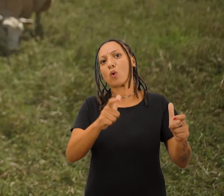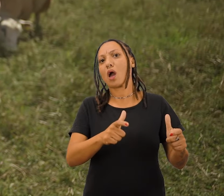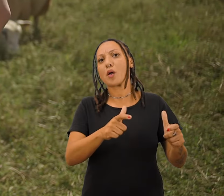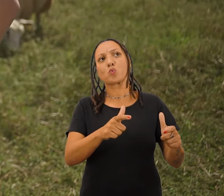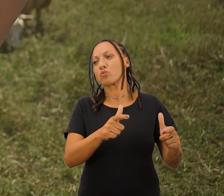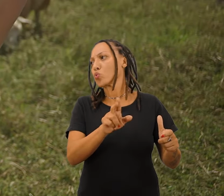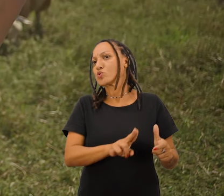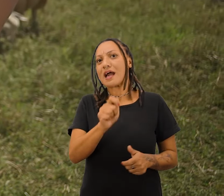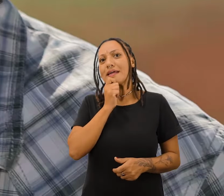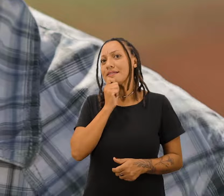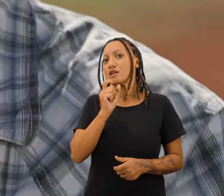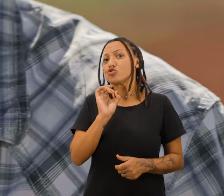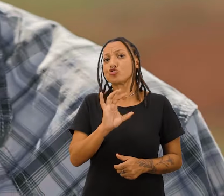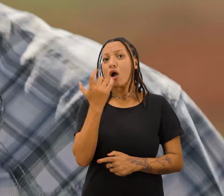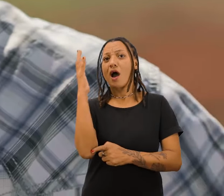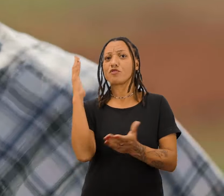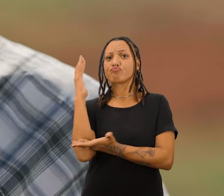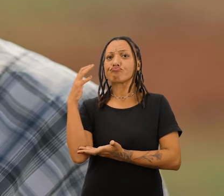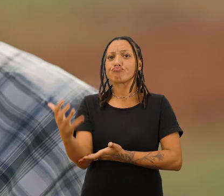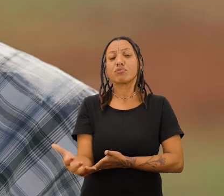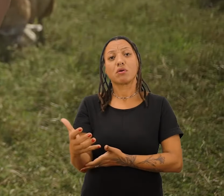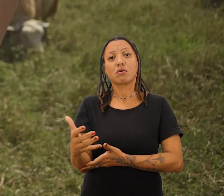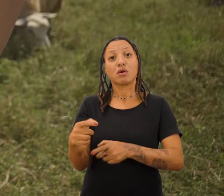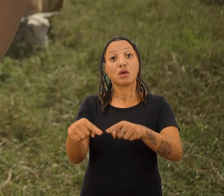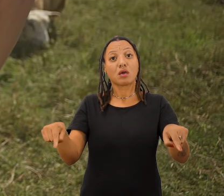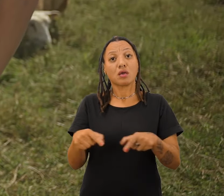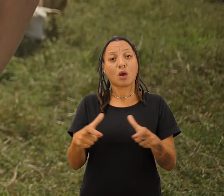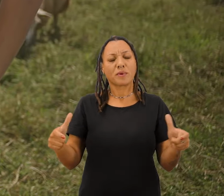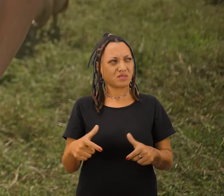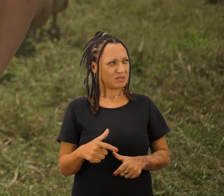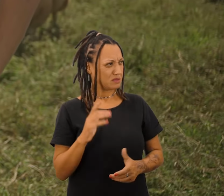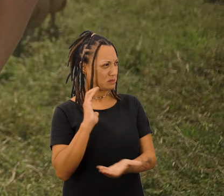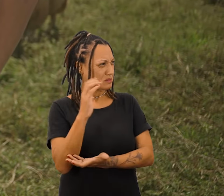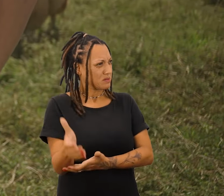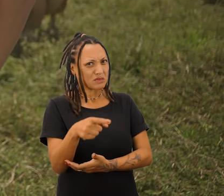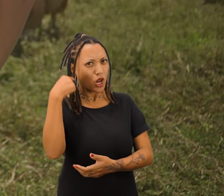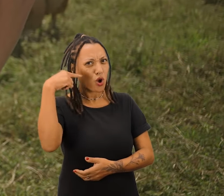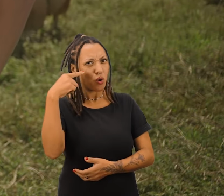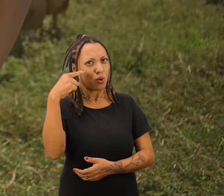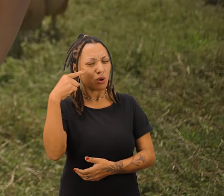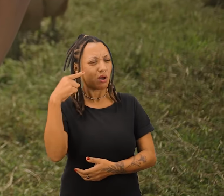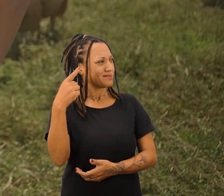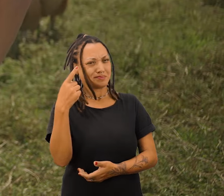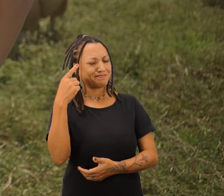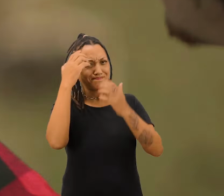[Jotapê] Well, There is plenty of field that we are not using. It’s simply removing the trees to make more pasture. [Dininha] Removing trees? Are you crazy?